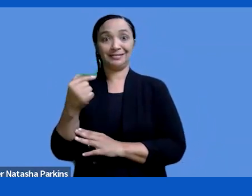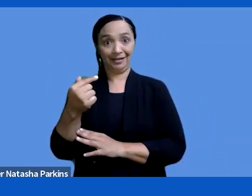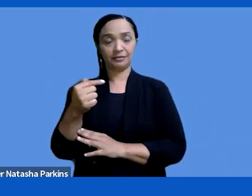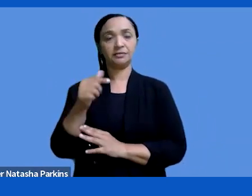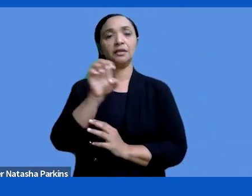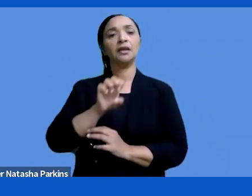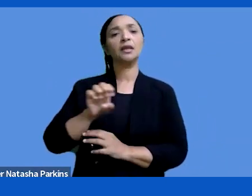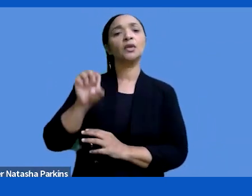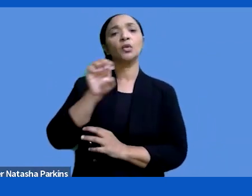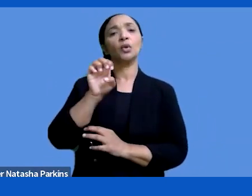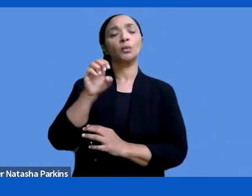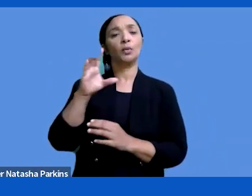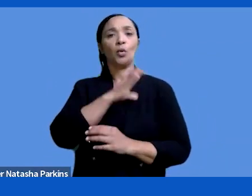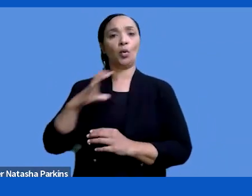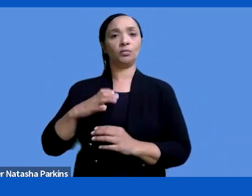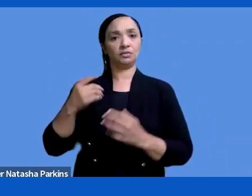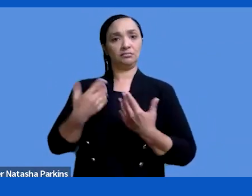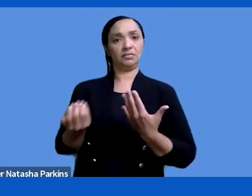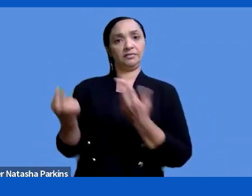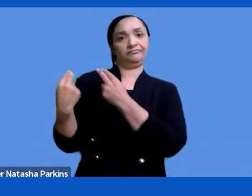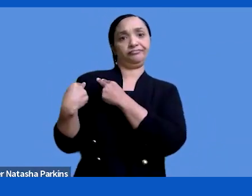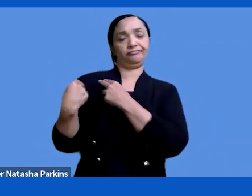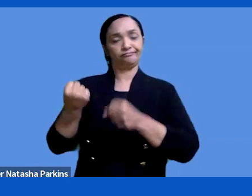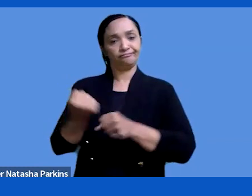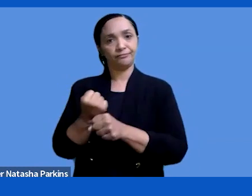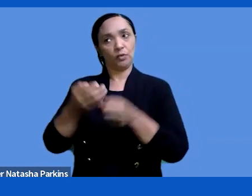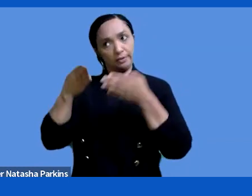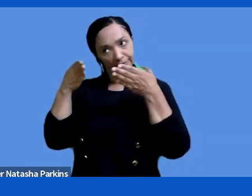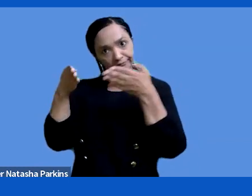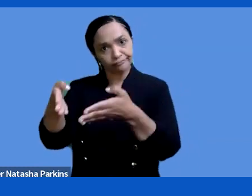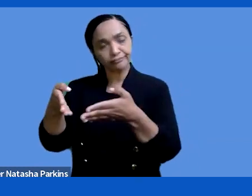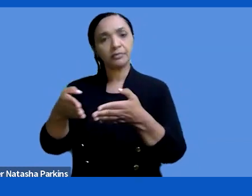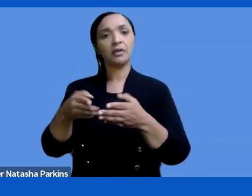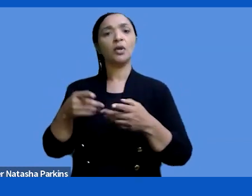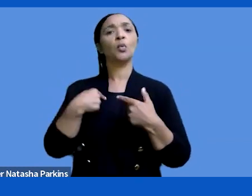in the European Commission, working on the team responsible for the Web Accessibility